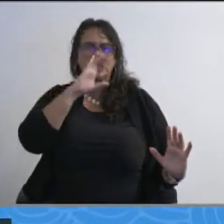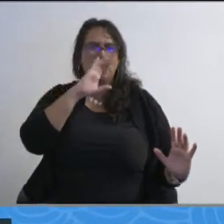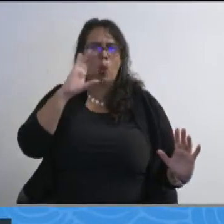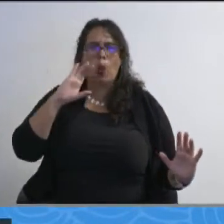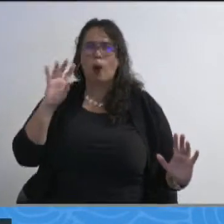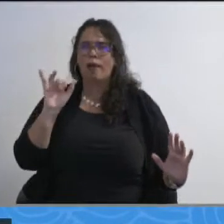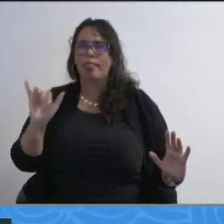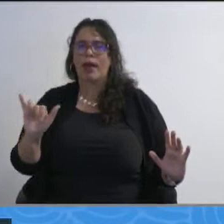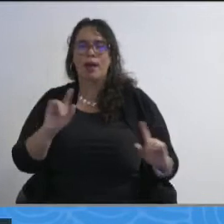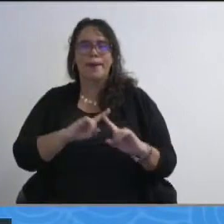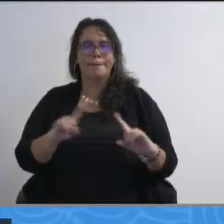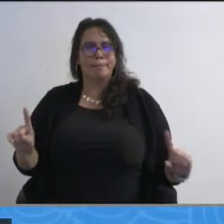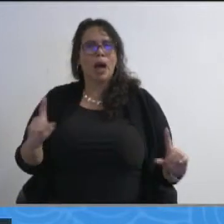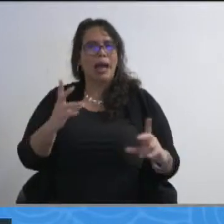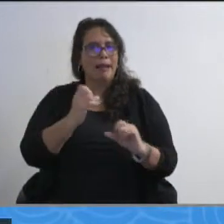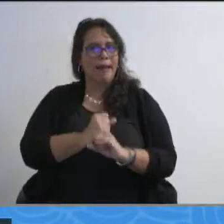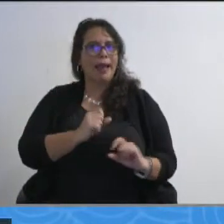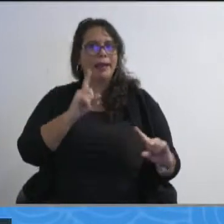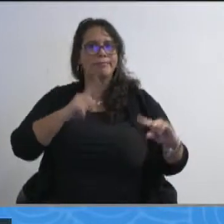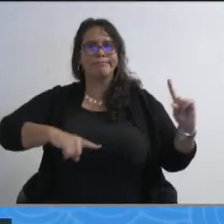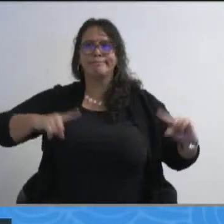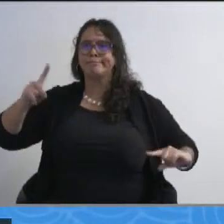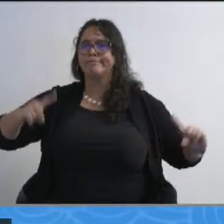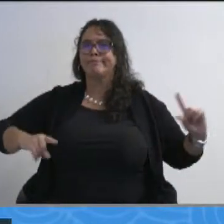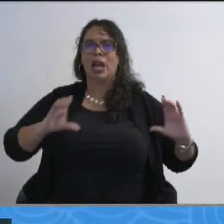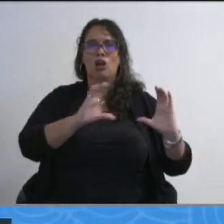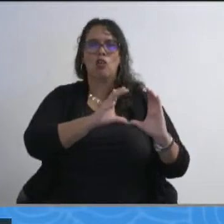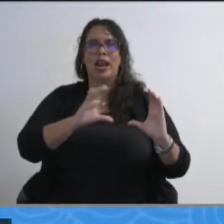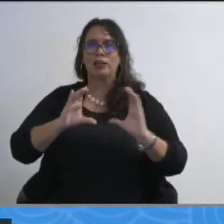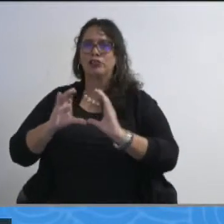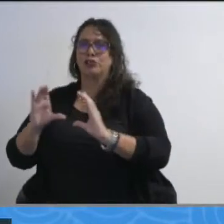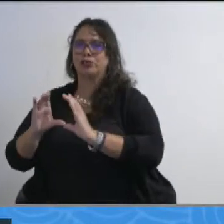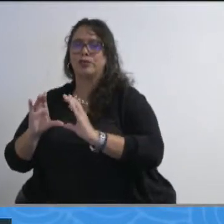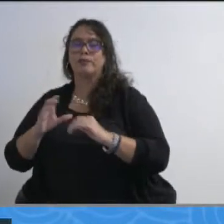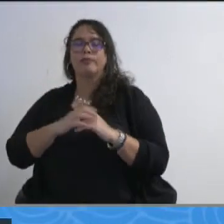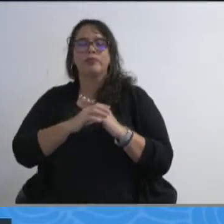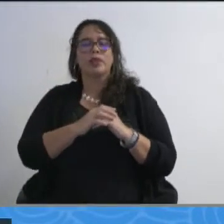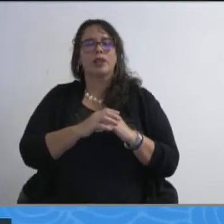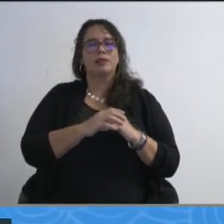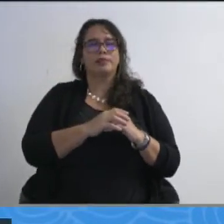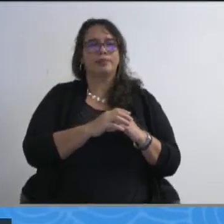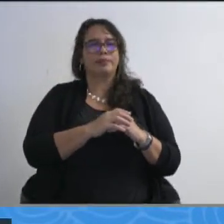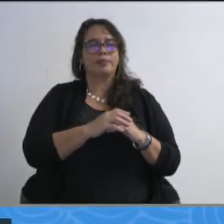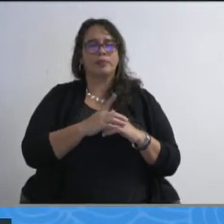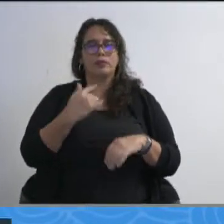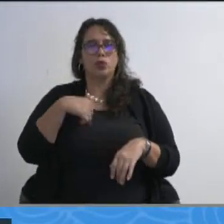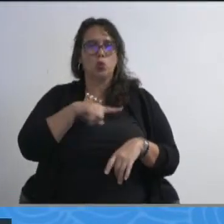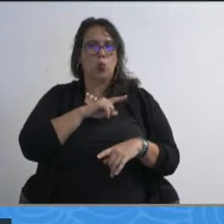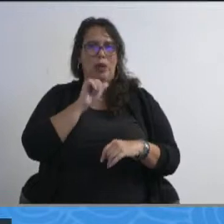but getting the different types of credentials to be able to do that. Now, we're not looking to,